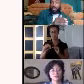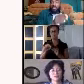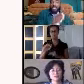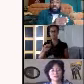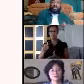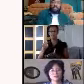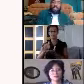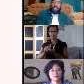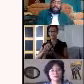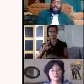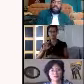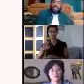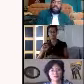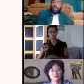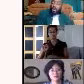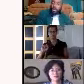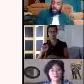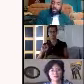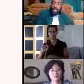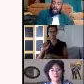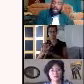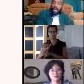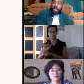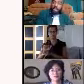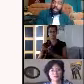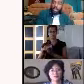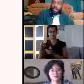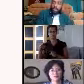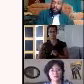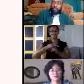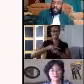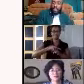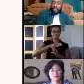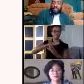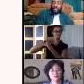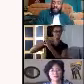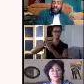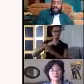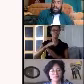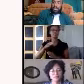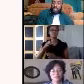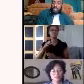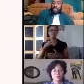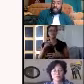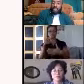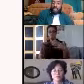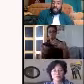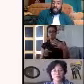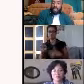by some of these things. So tokenism, tokenism is this notion that